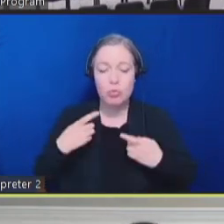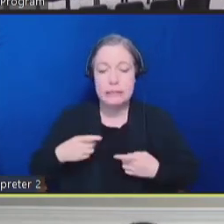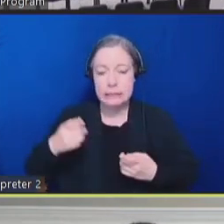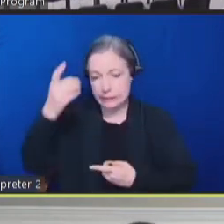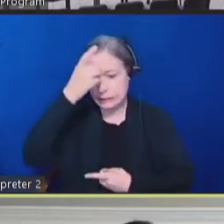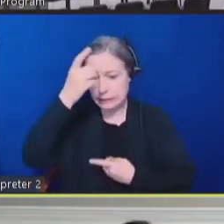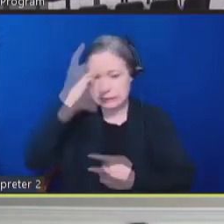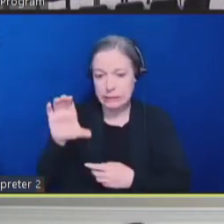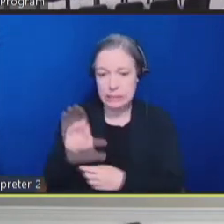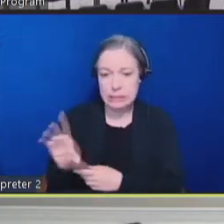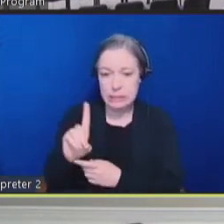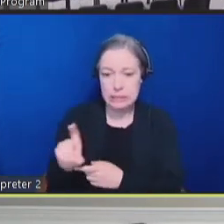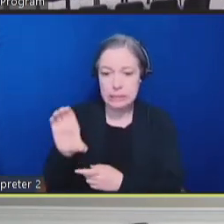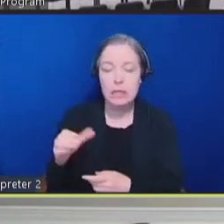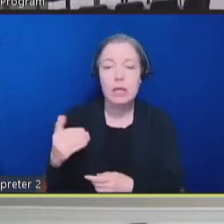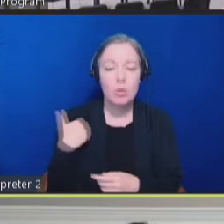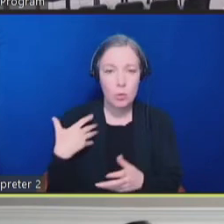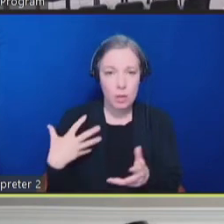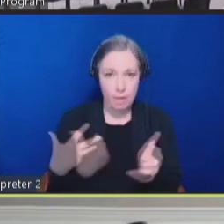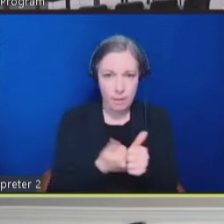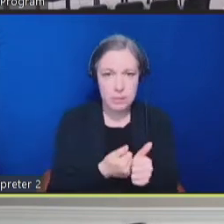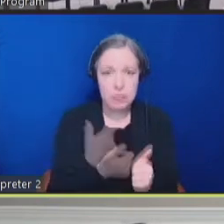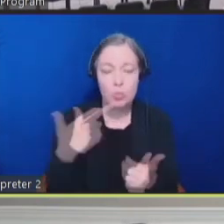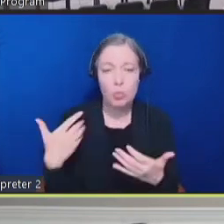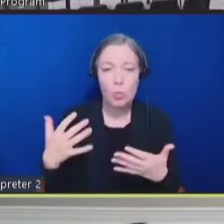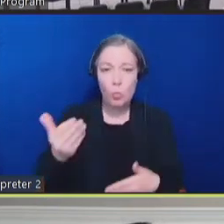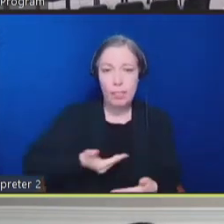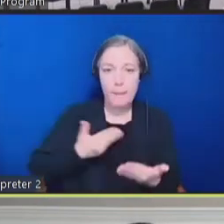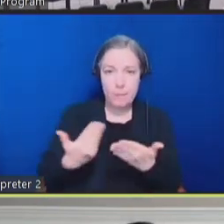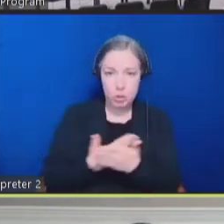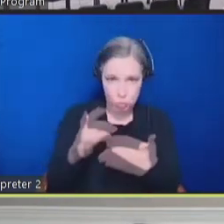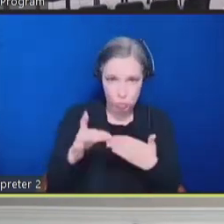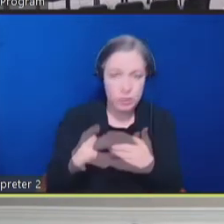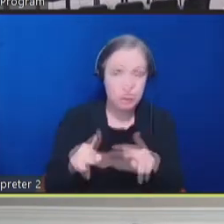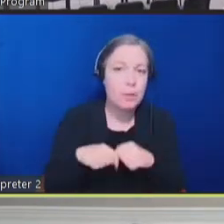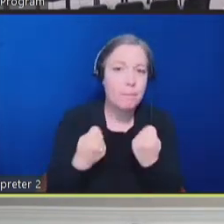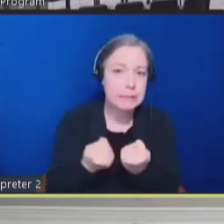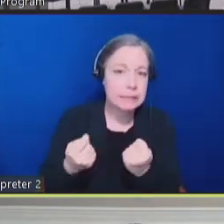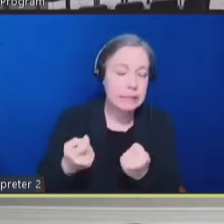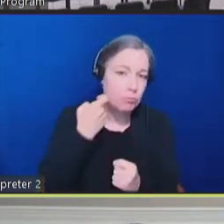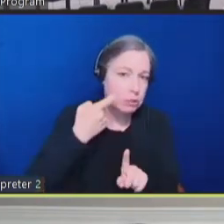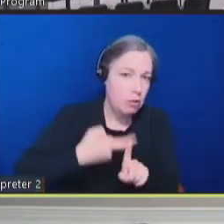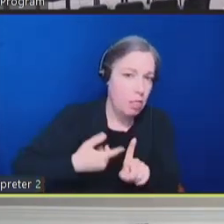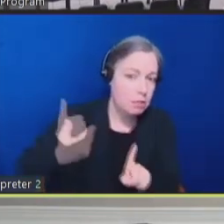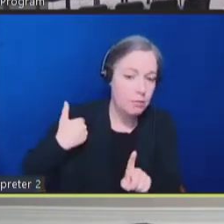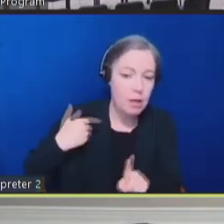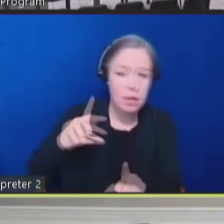is that we did welcome a new leadership team last month. Dr. Demetre Daskalakis